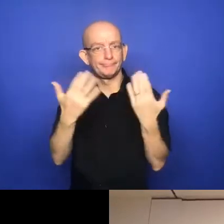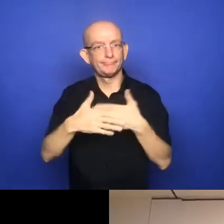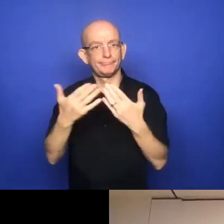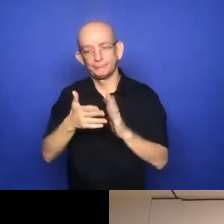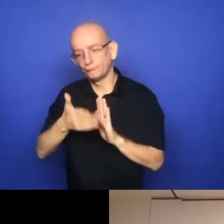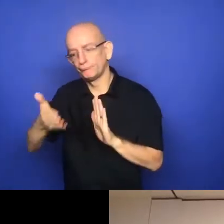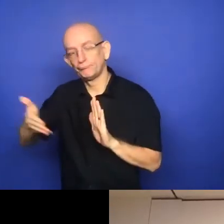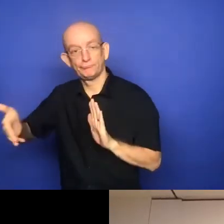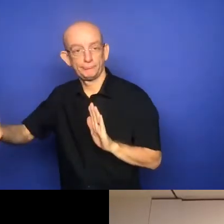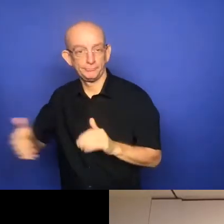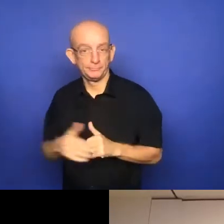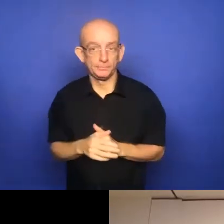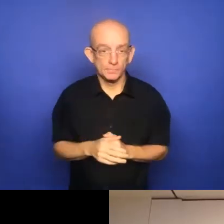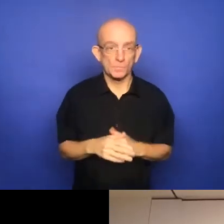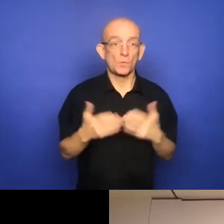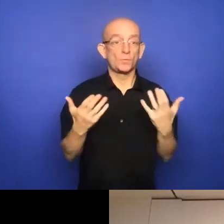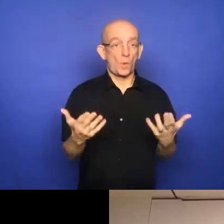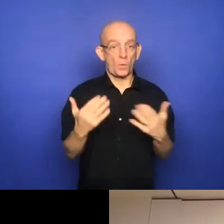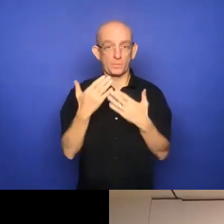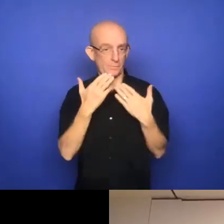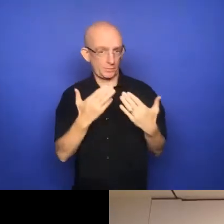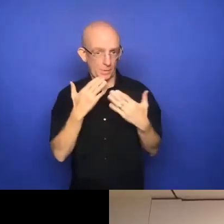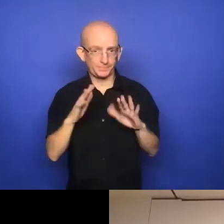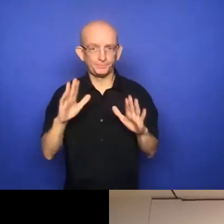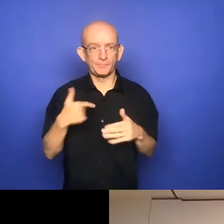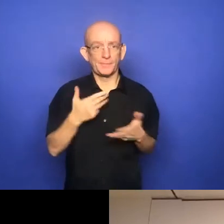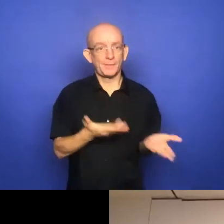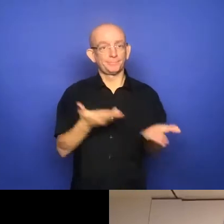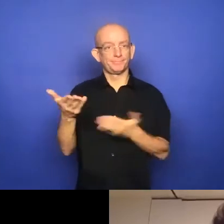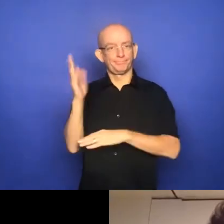I would like now to give the floor to Mirjam Gasser, who